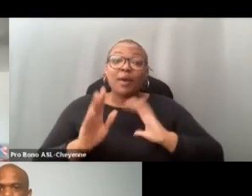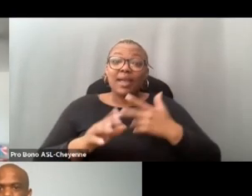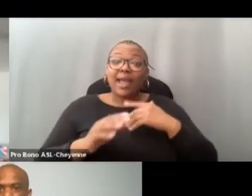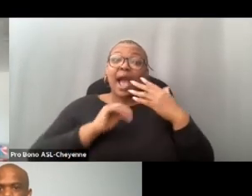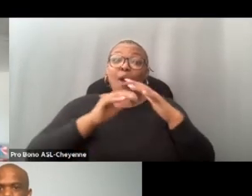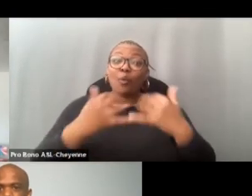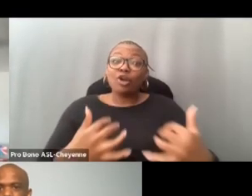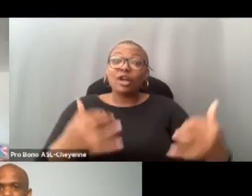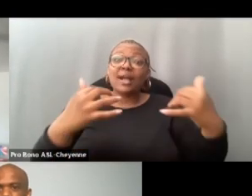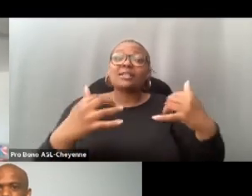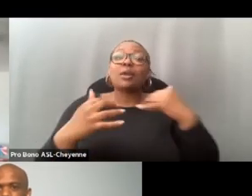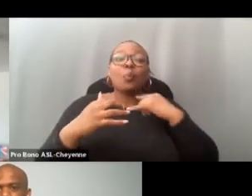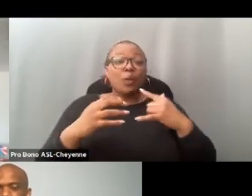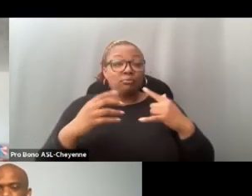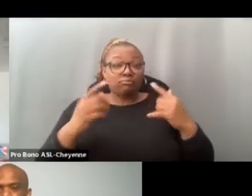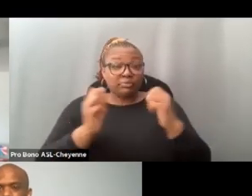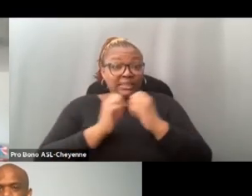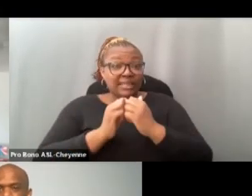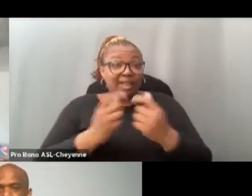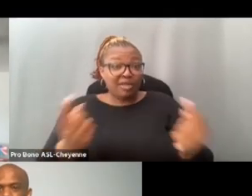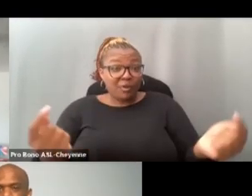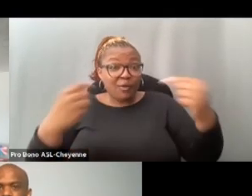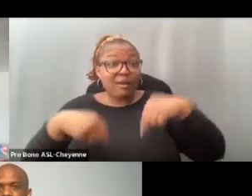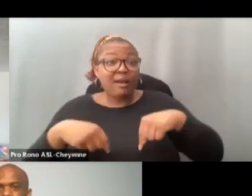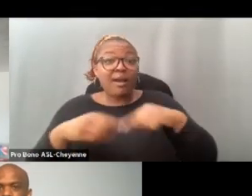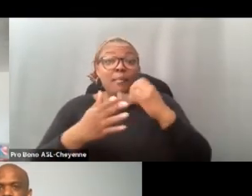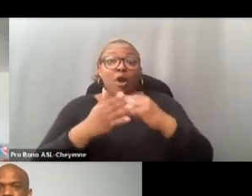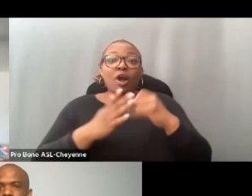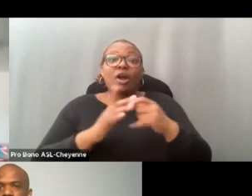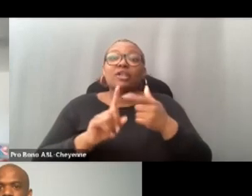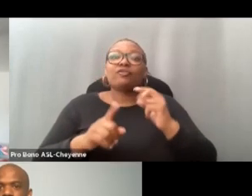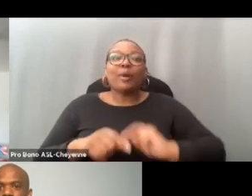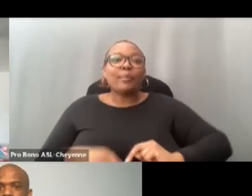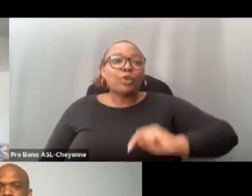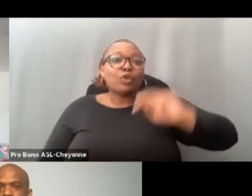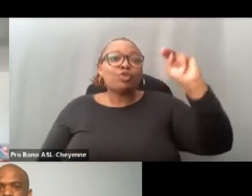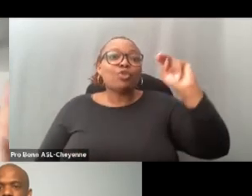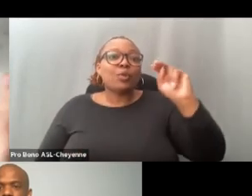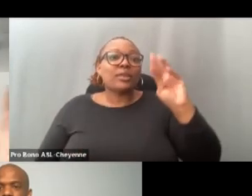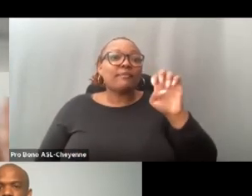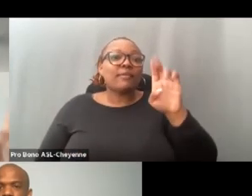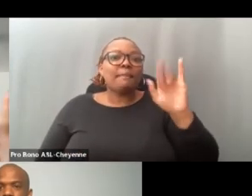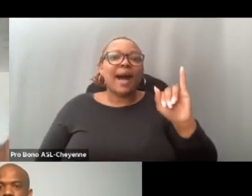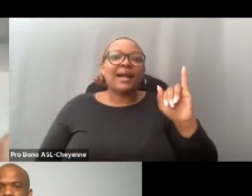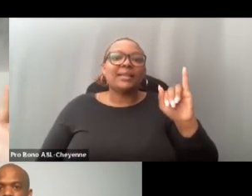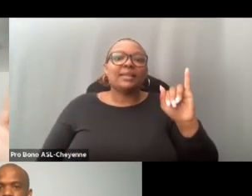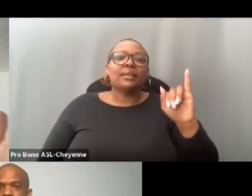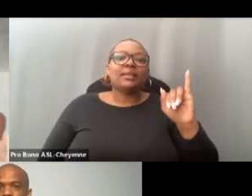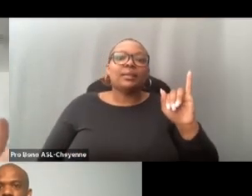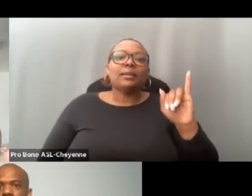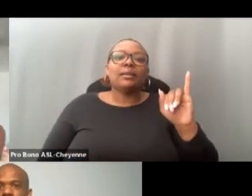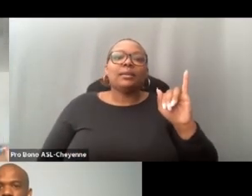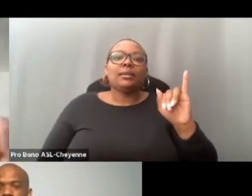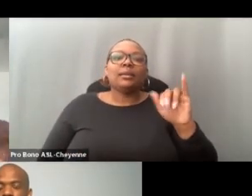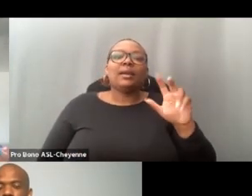we will bring together artists from the north of Mali, such as the new phenomenon, Kader,